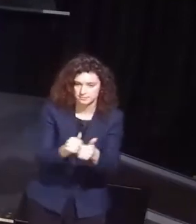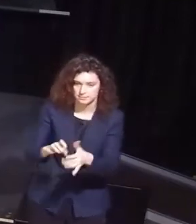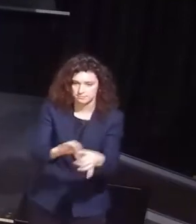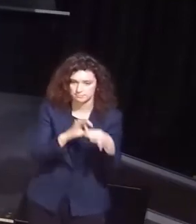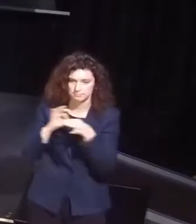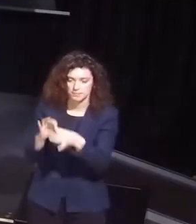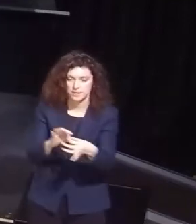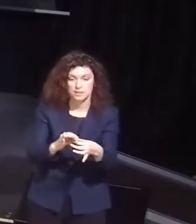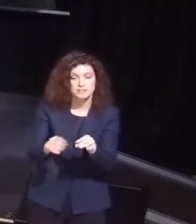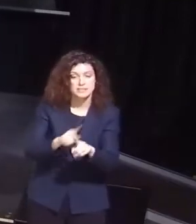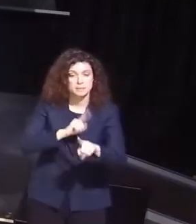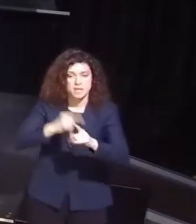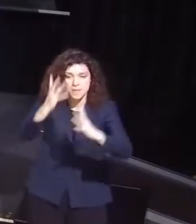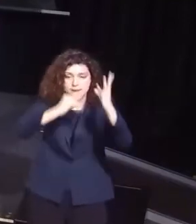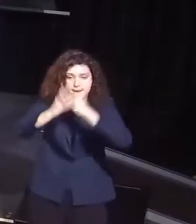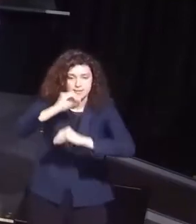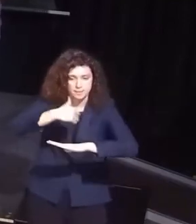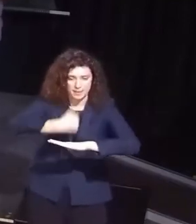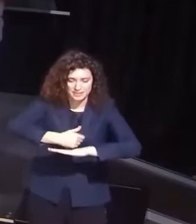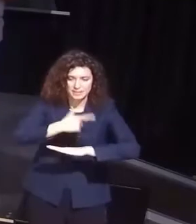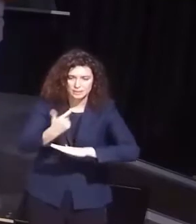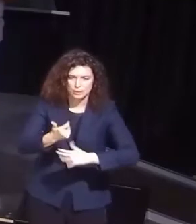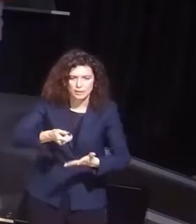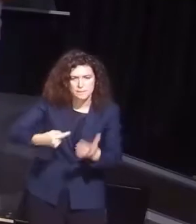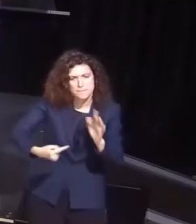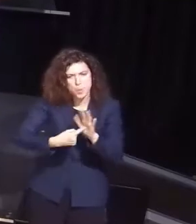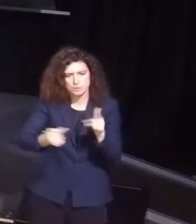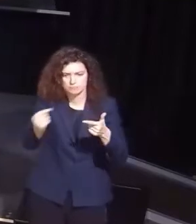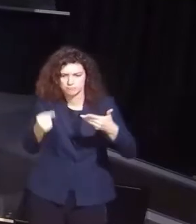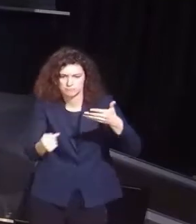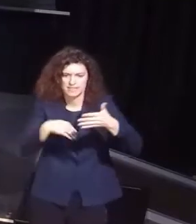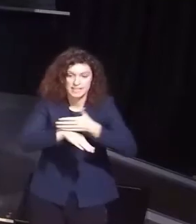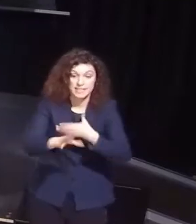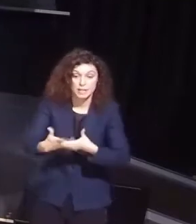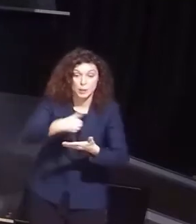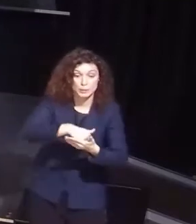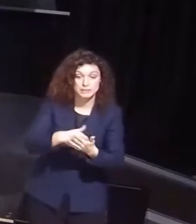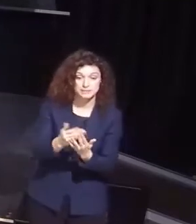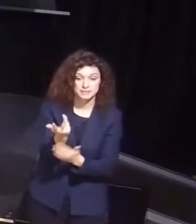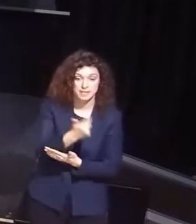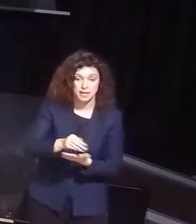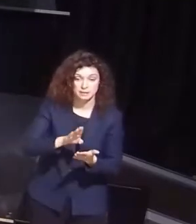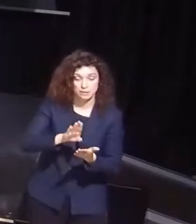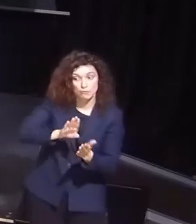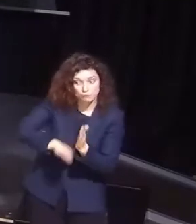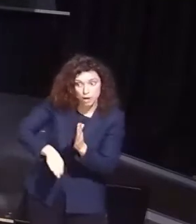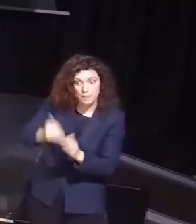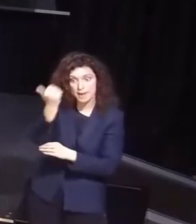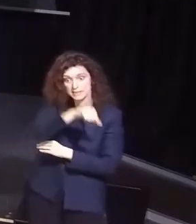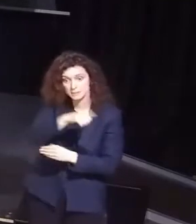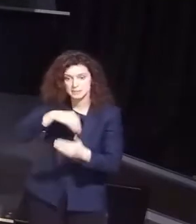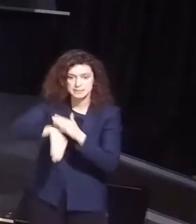of inclusive design and game accessibility from experts in the gaming and disability community itself.